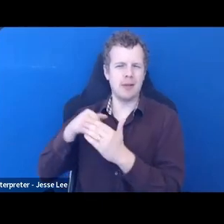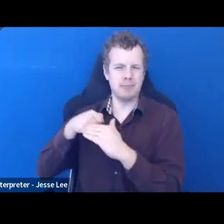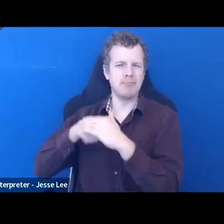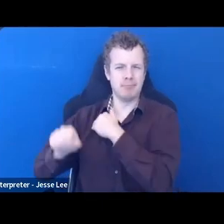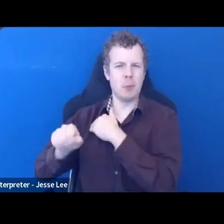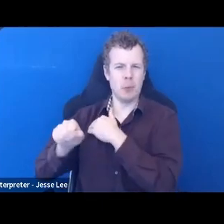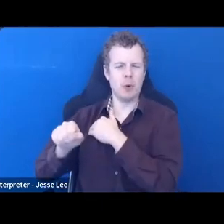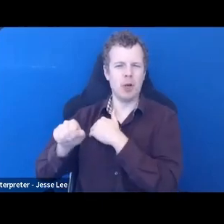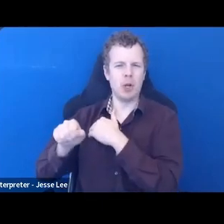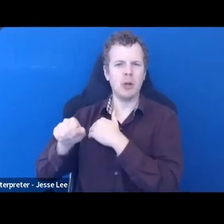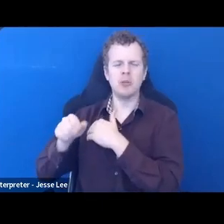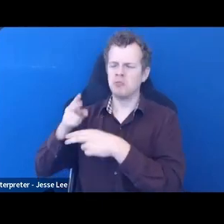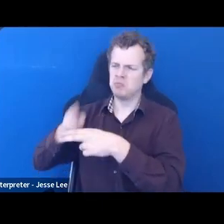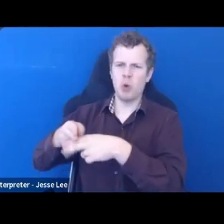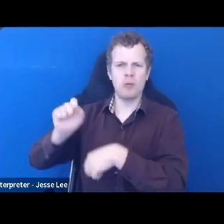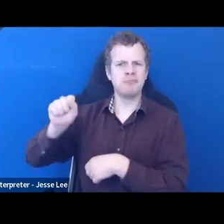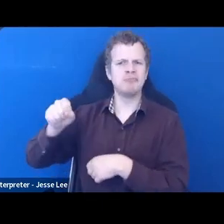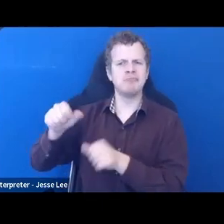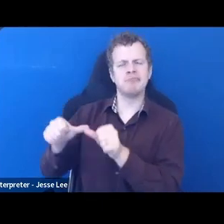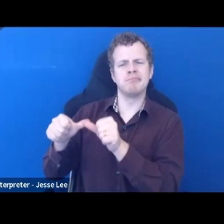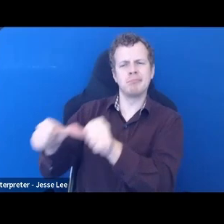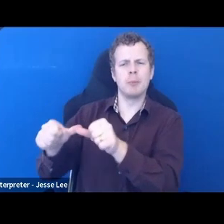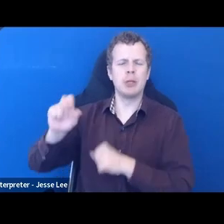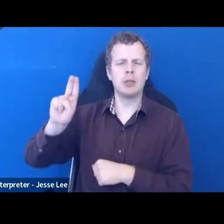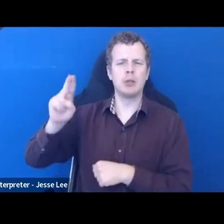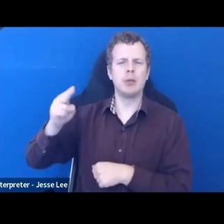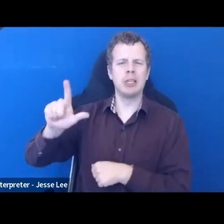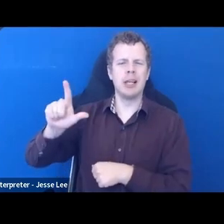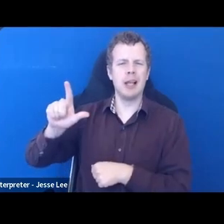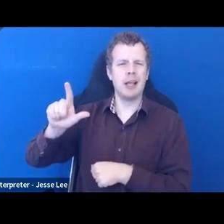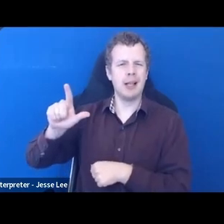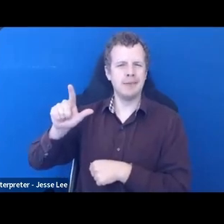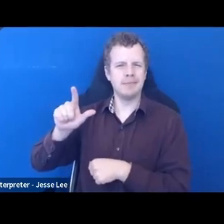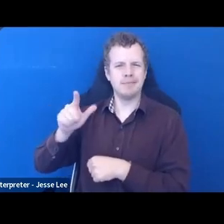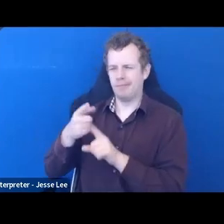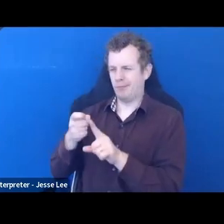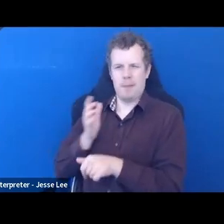as having permanent unilateral hearing loss based on newborn hearing screening results.